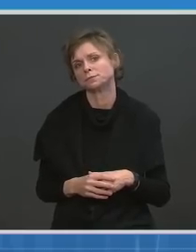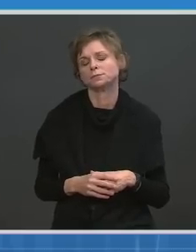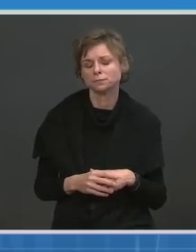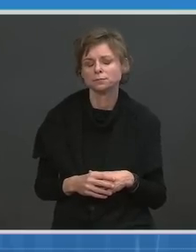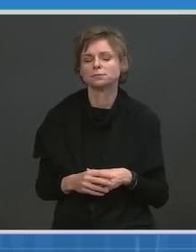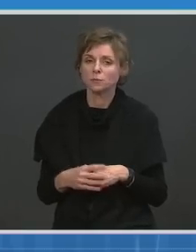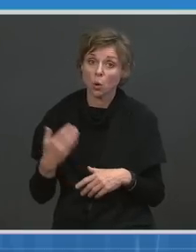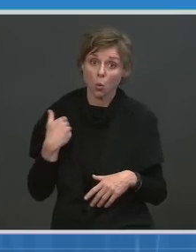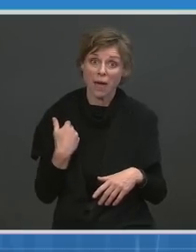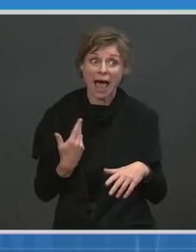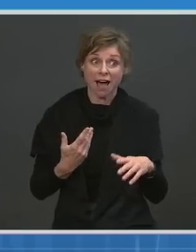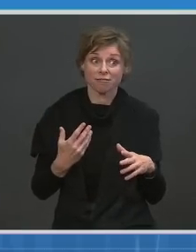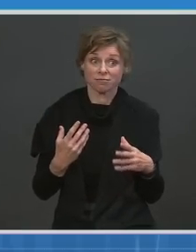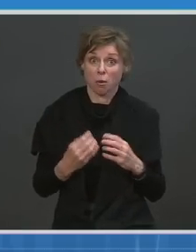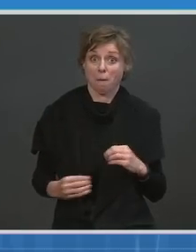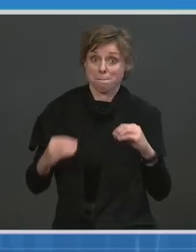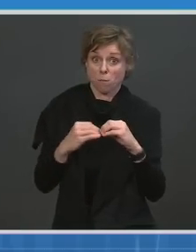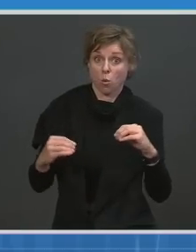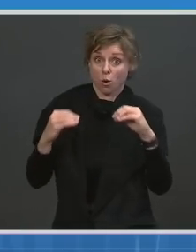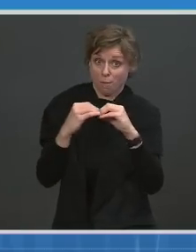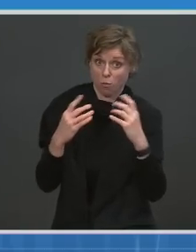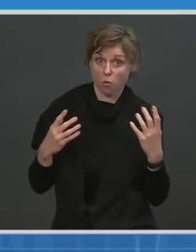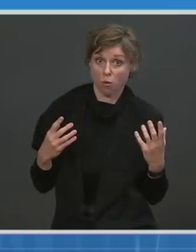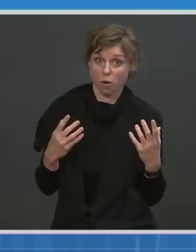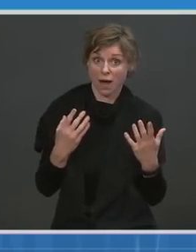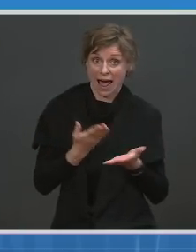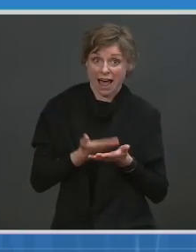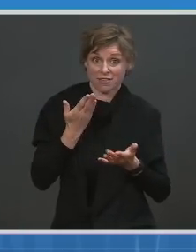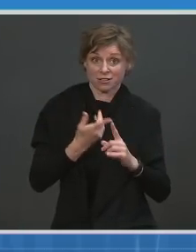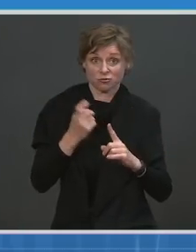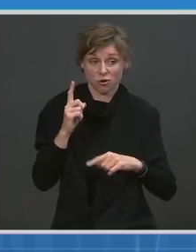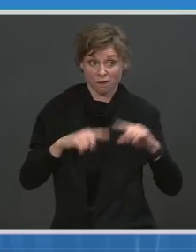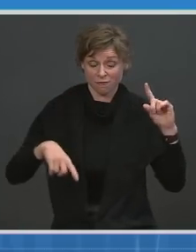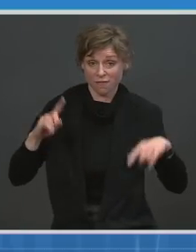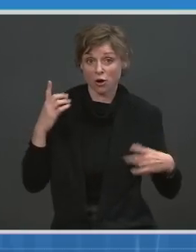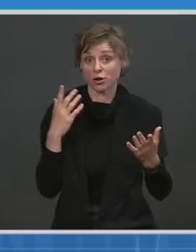for many different school settings that did not control for ventilation,